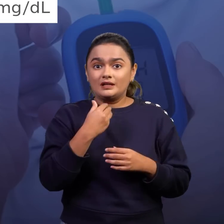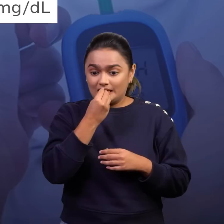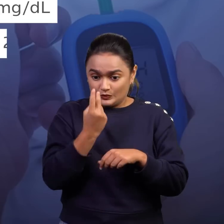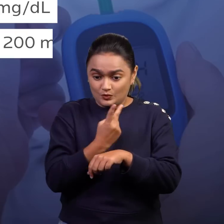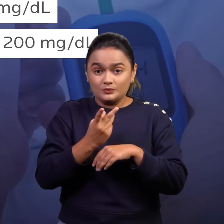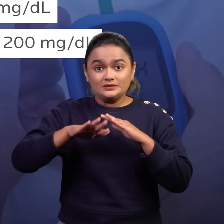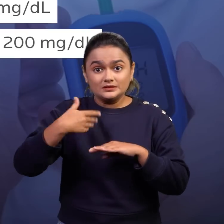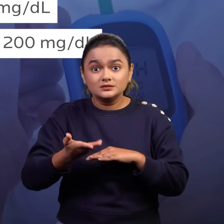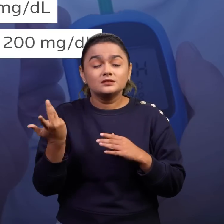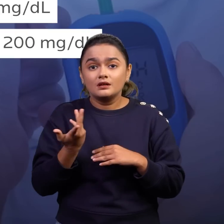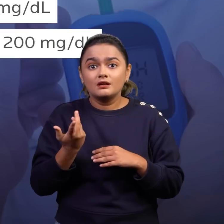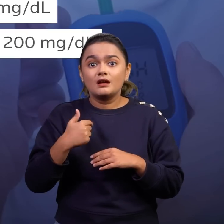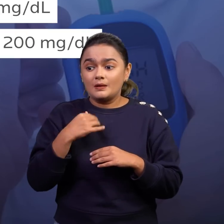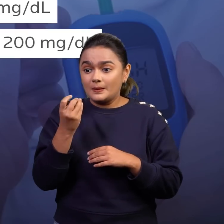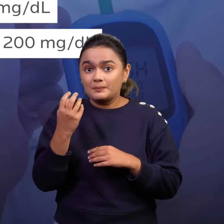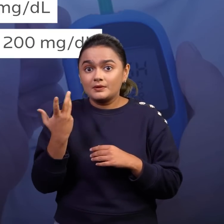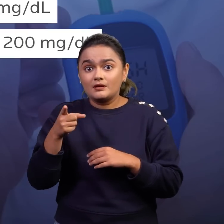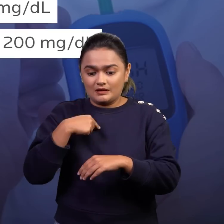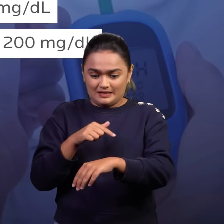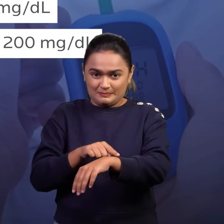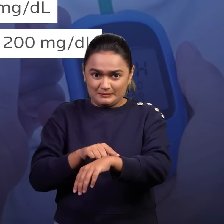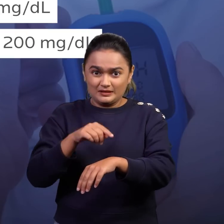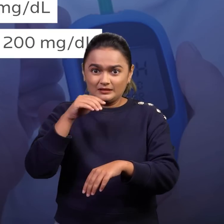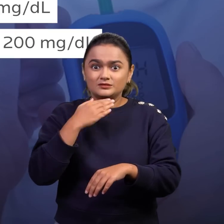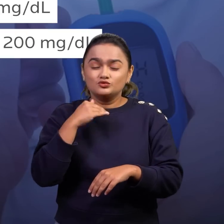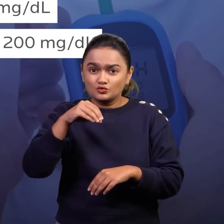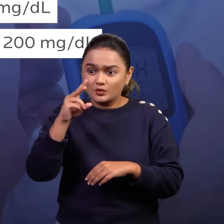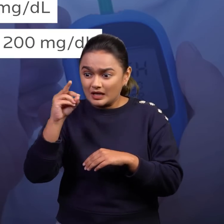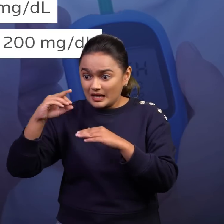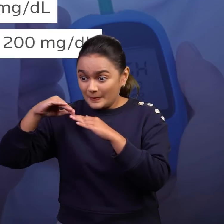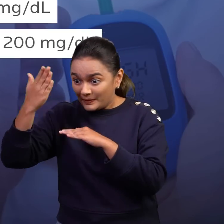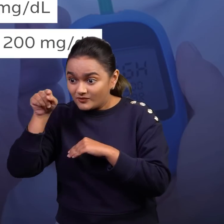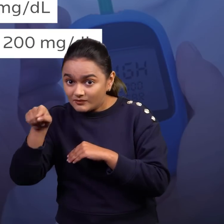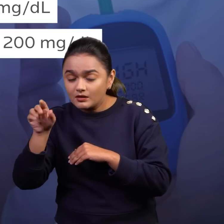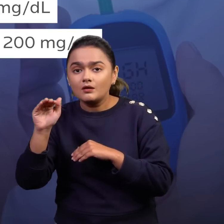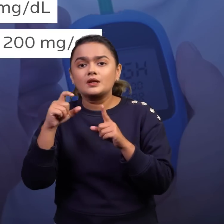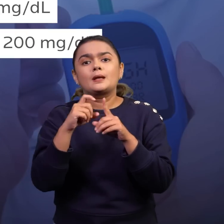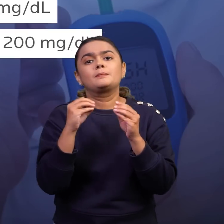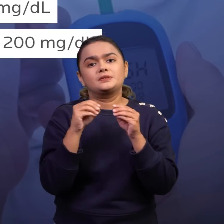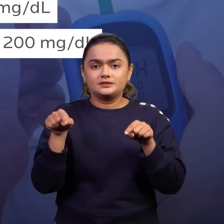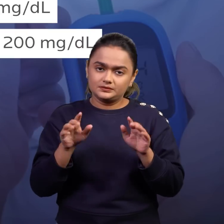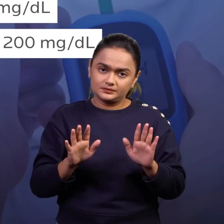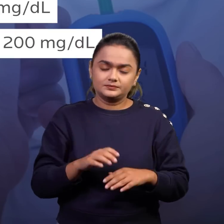and the level 2 hours after eating is more than 200 mg/dL, then we are considered diabetic.